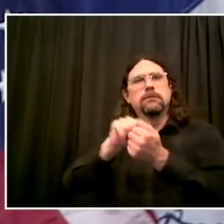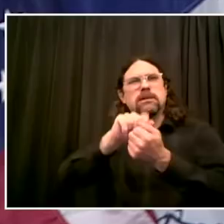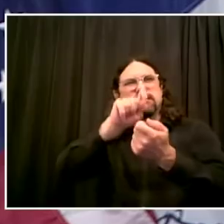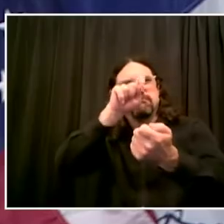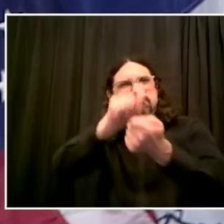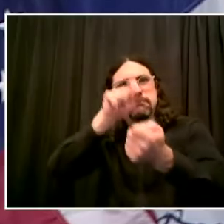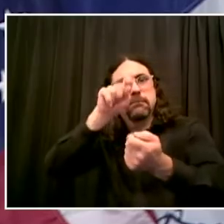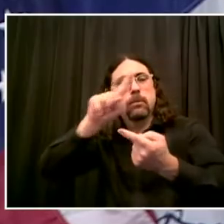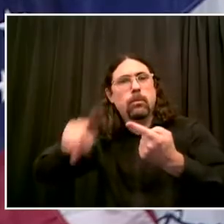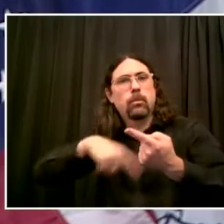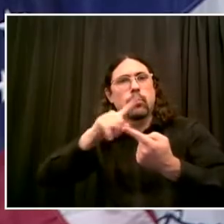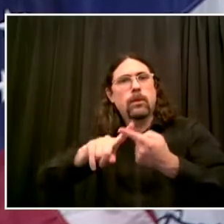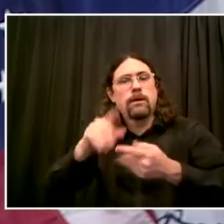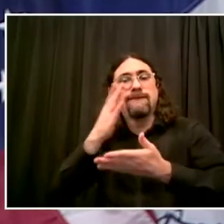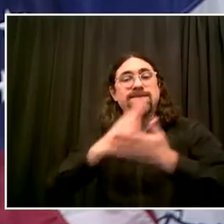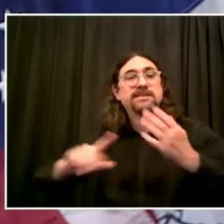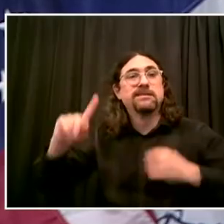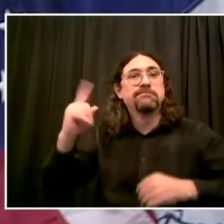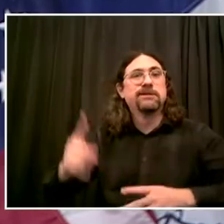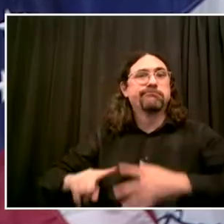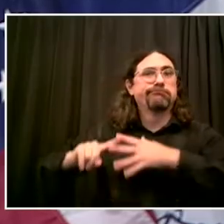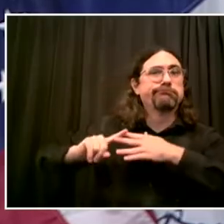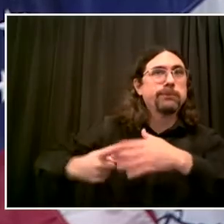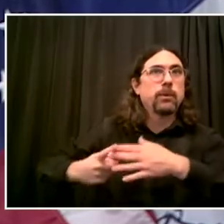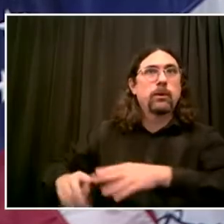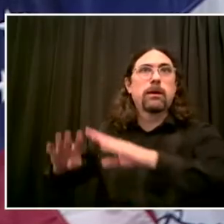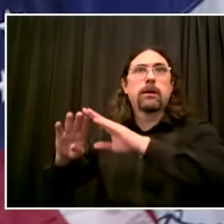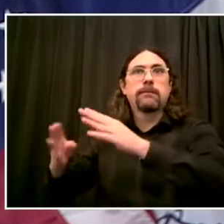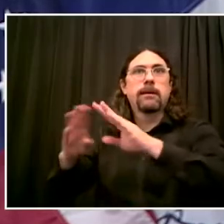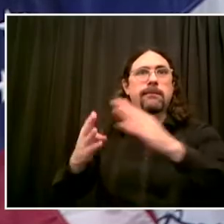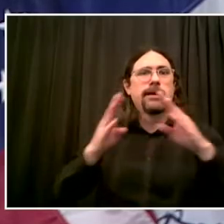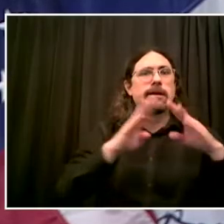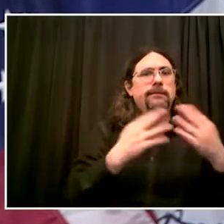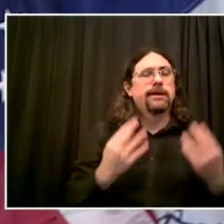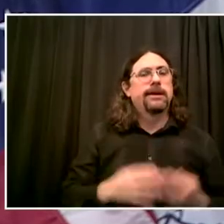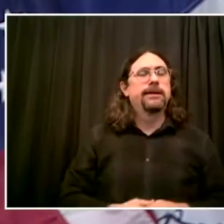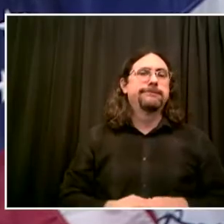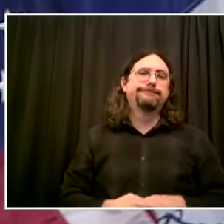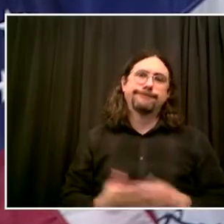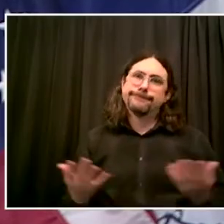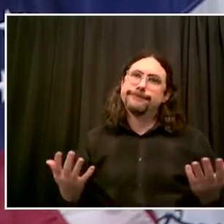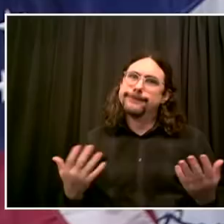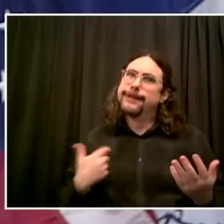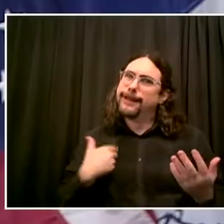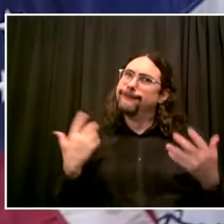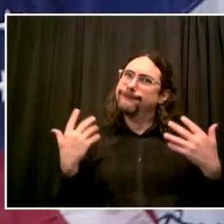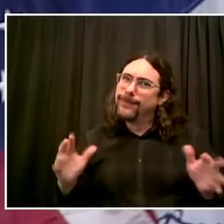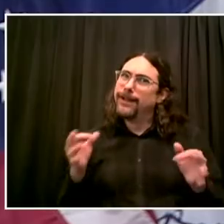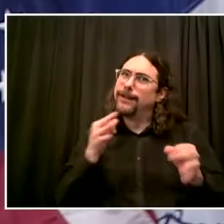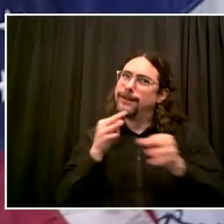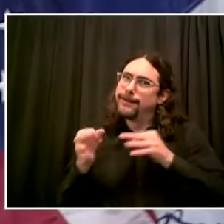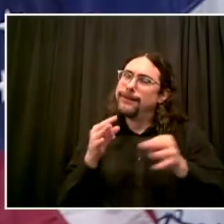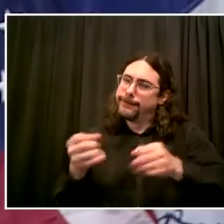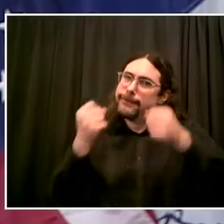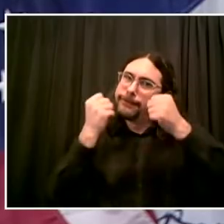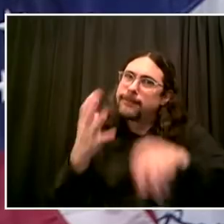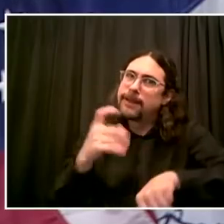DATE, THE ANSWER IS NO. WE DO NOT HAVE A SPECIFIC DATE. I THINK I HAVE GIVEN PEOPLE ENPLTYF O WRNAI NGMUIPLTLE TIMES.